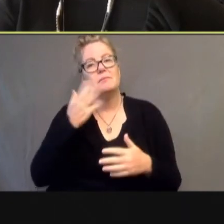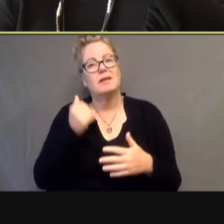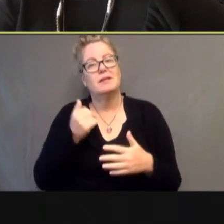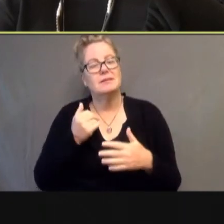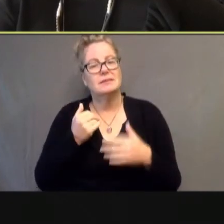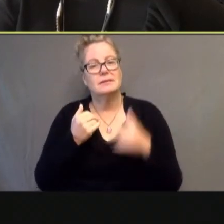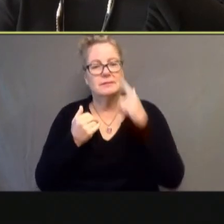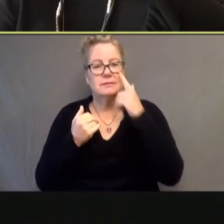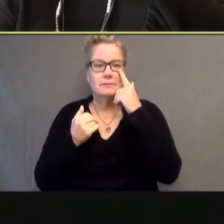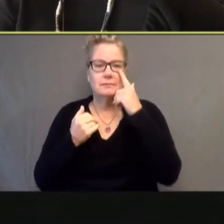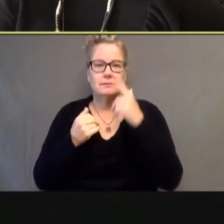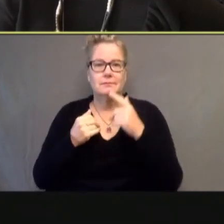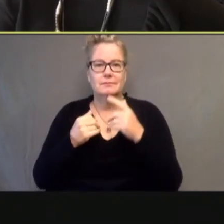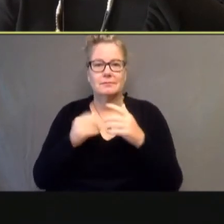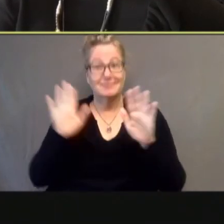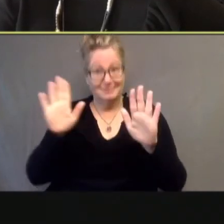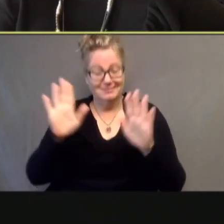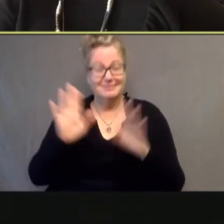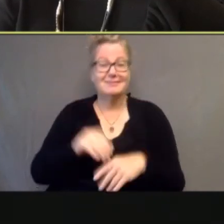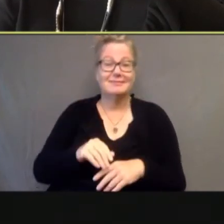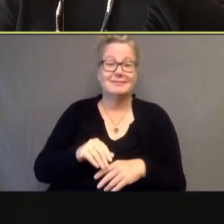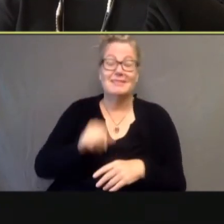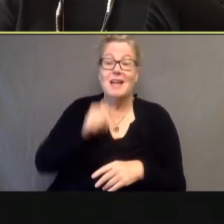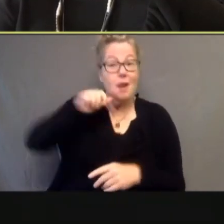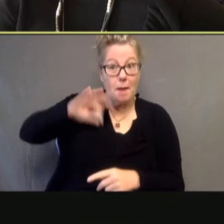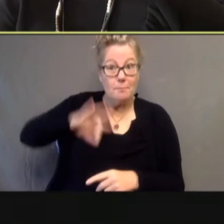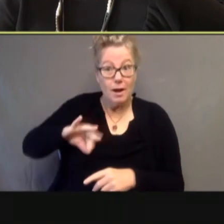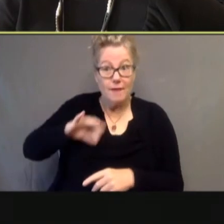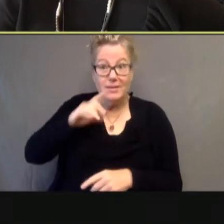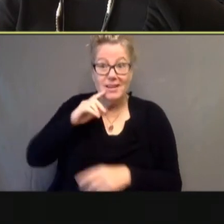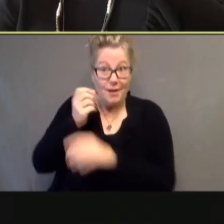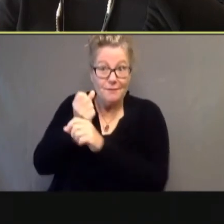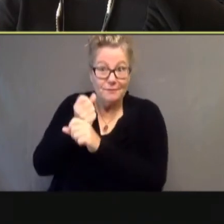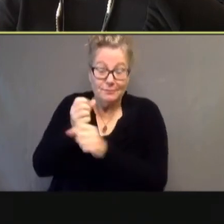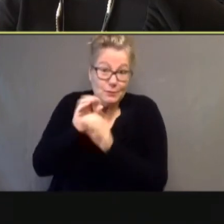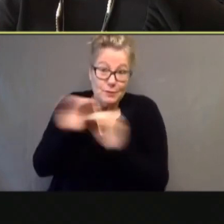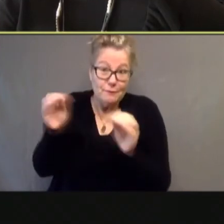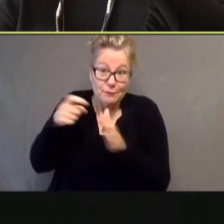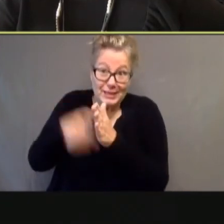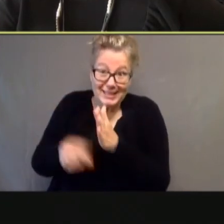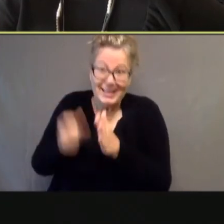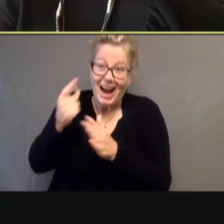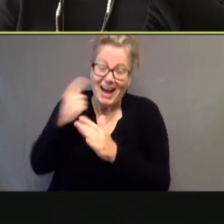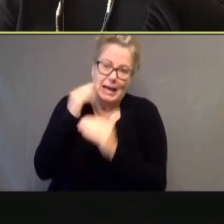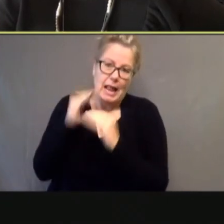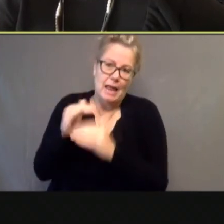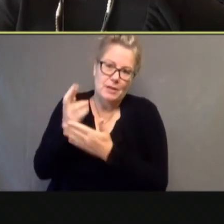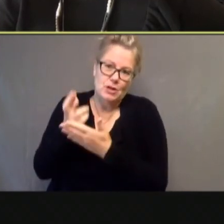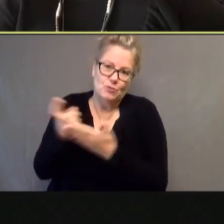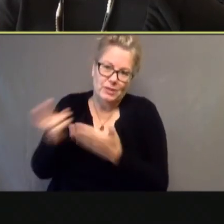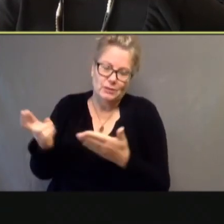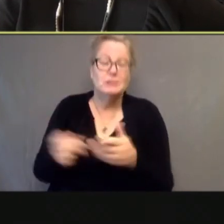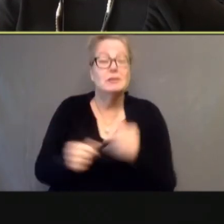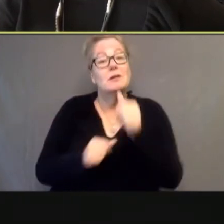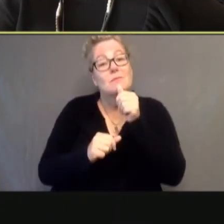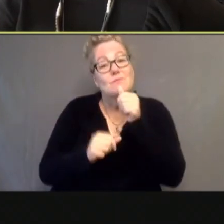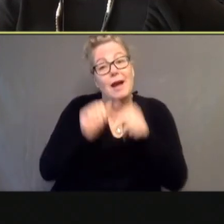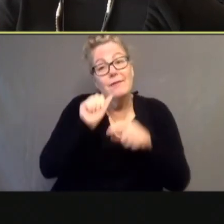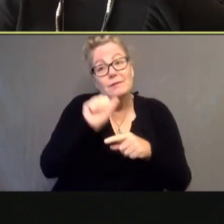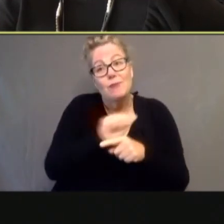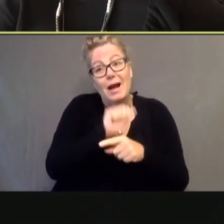course is free but they have limited resources. Private practice attorneys cost money, but